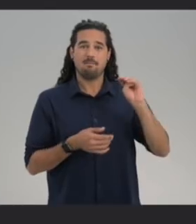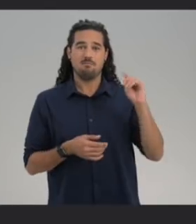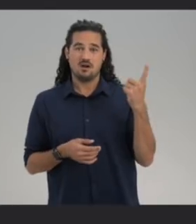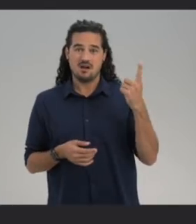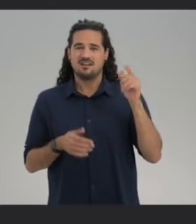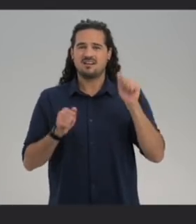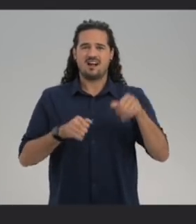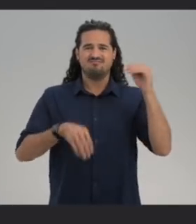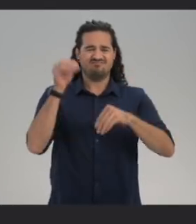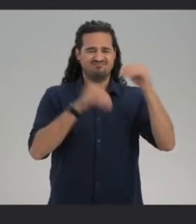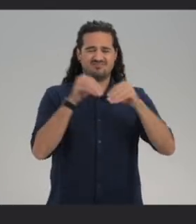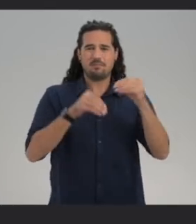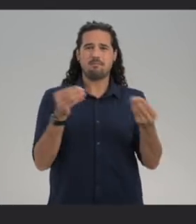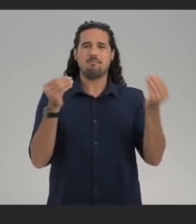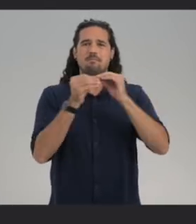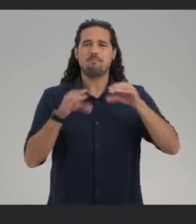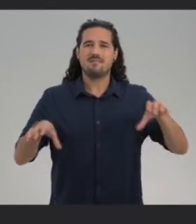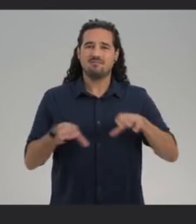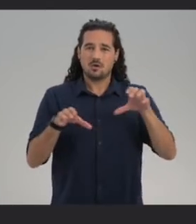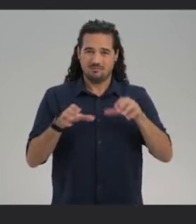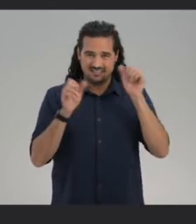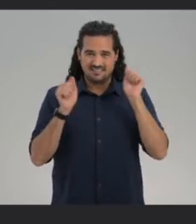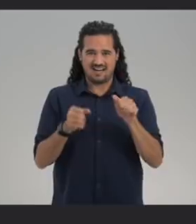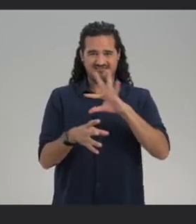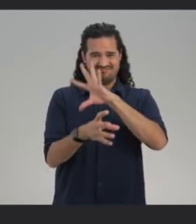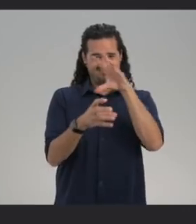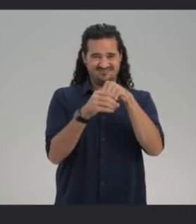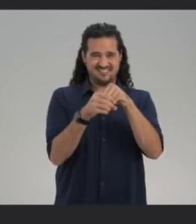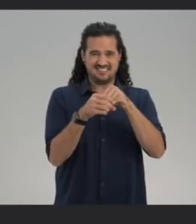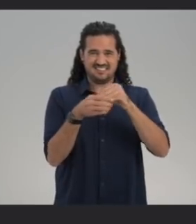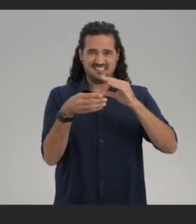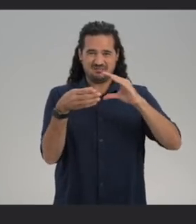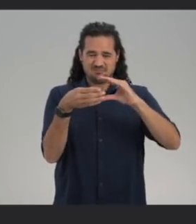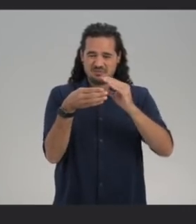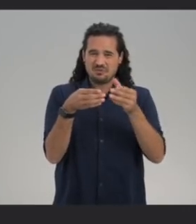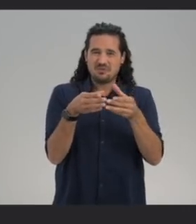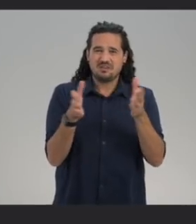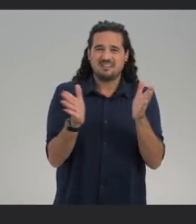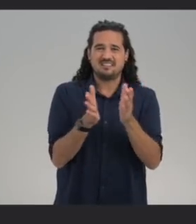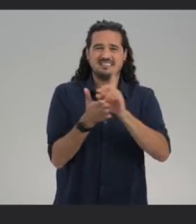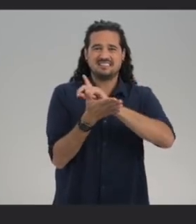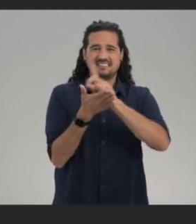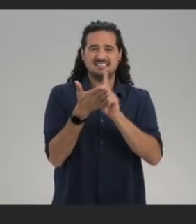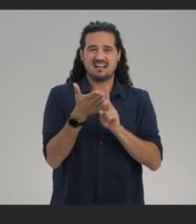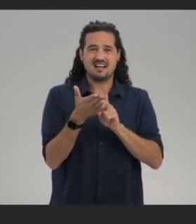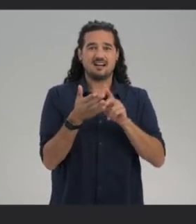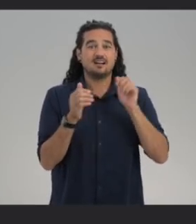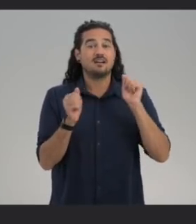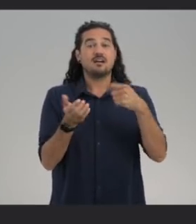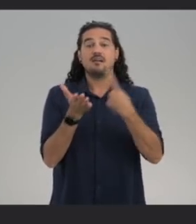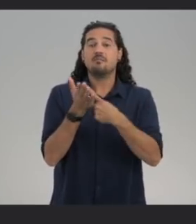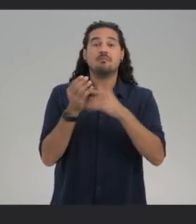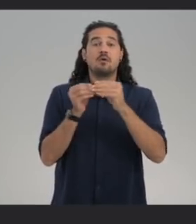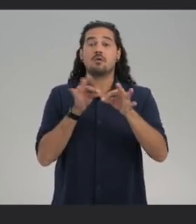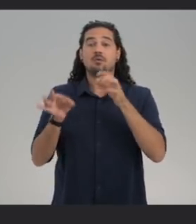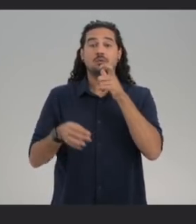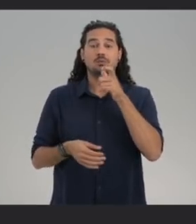allows us to pack a remarkable amount of performance and capability into its compact design. To tell you more about it, here's Julie.